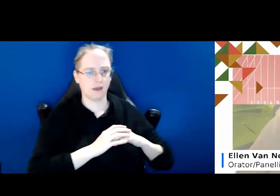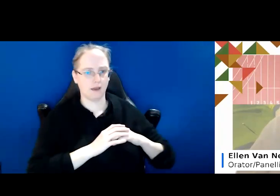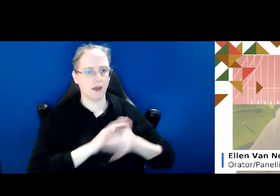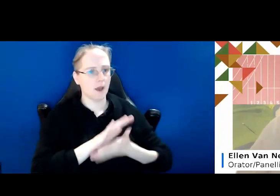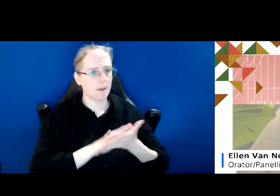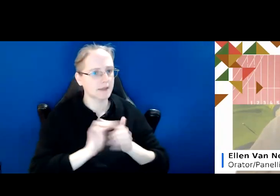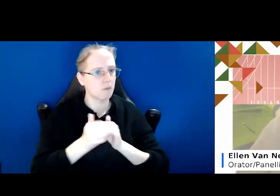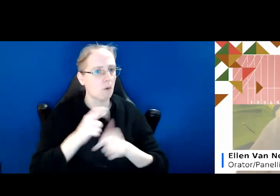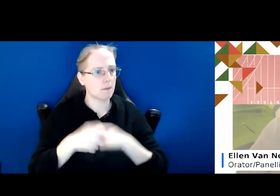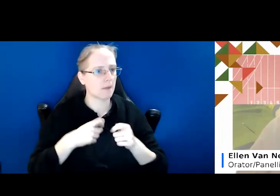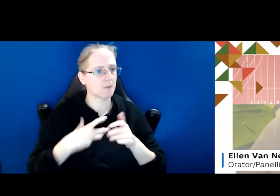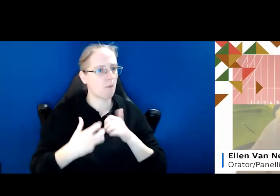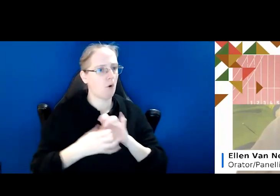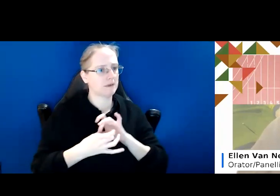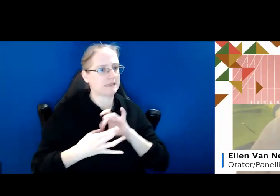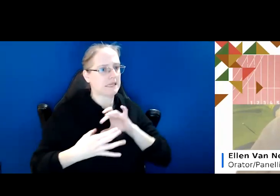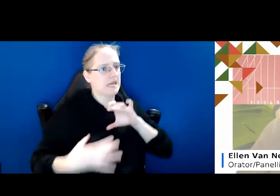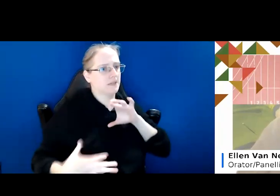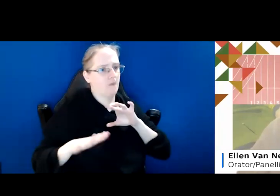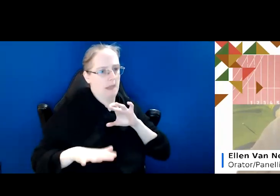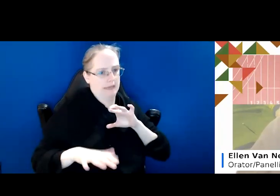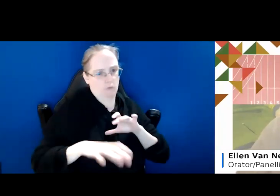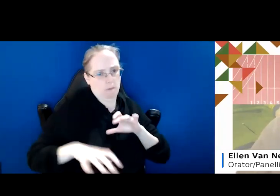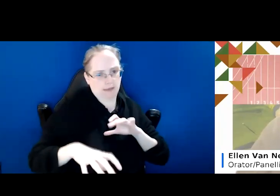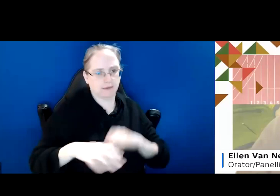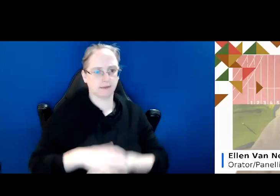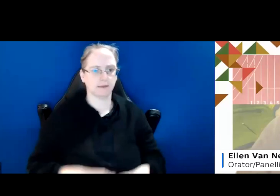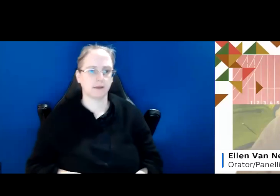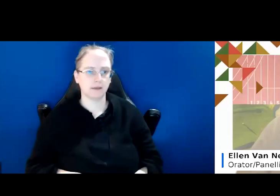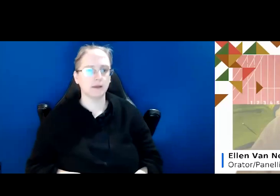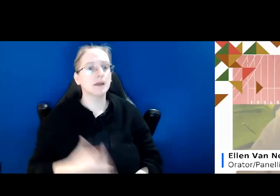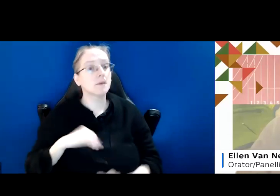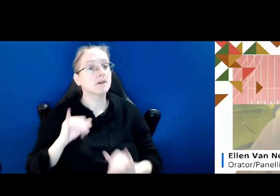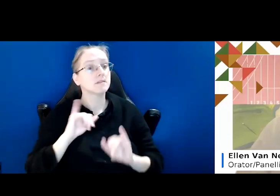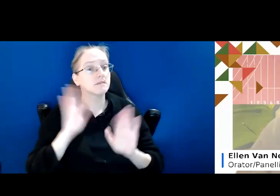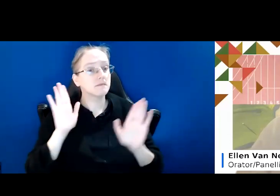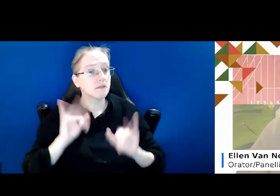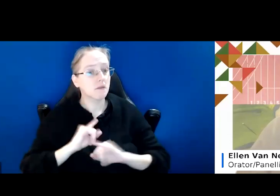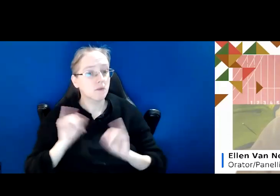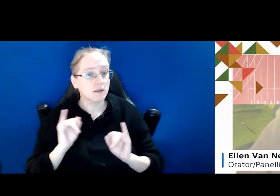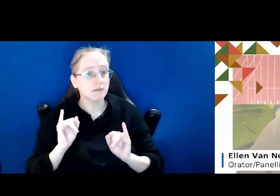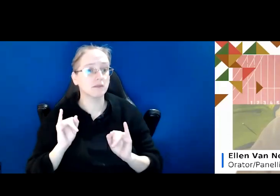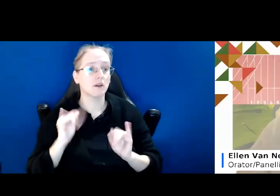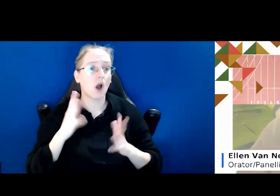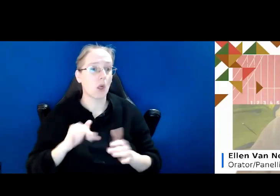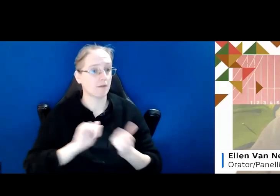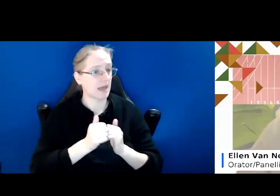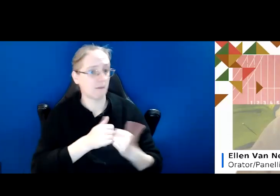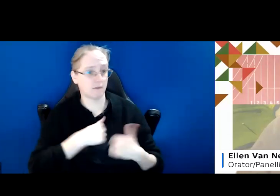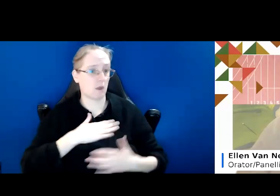a lot of sports and games that we all enjoy, particularly Indigenous people who, as the UN says,